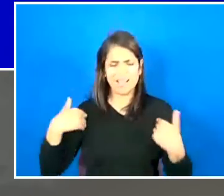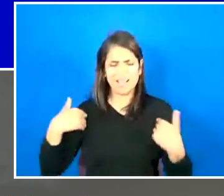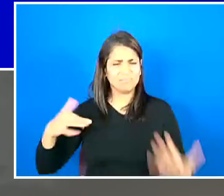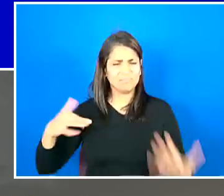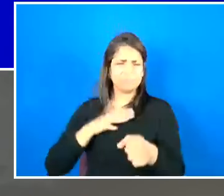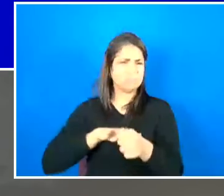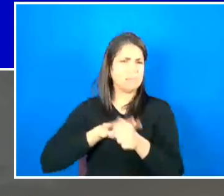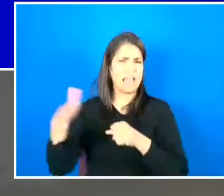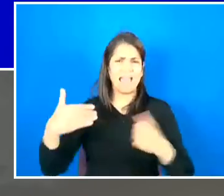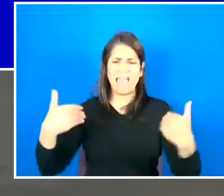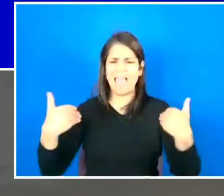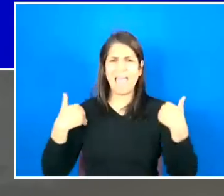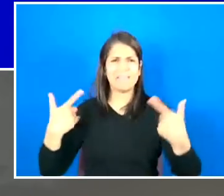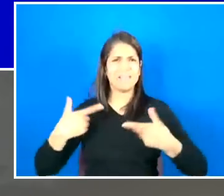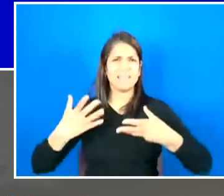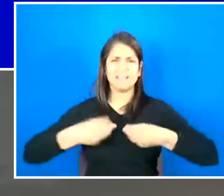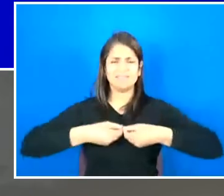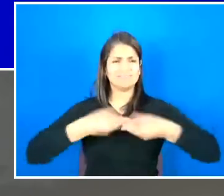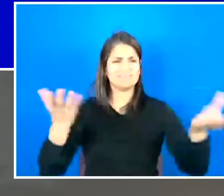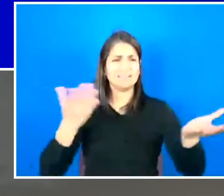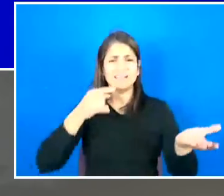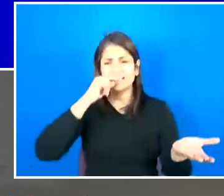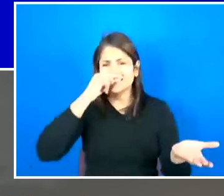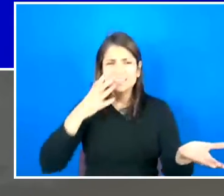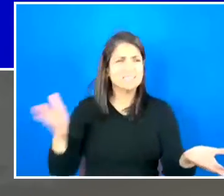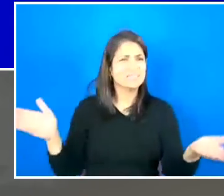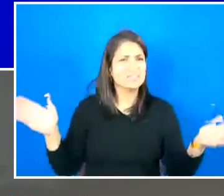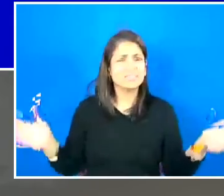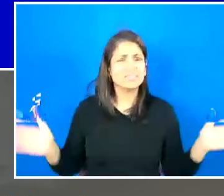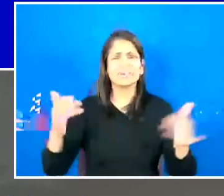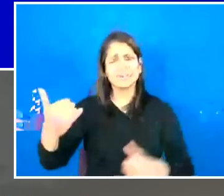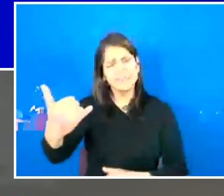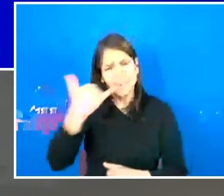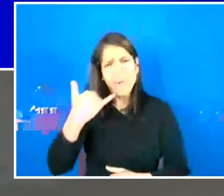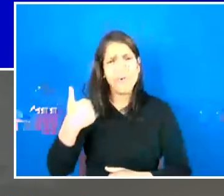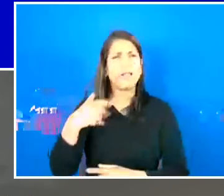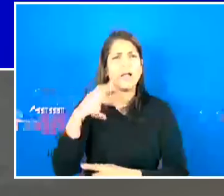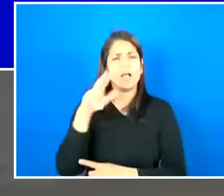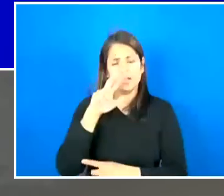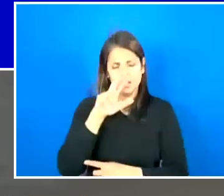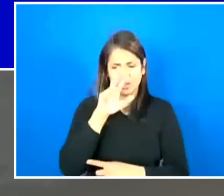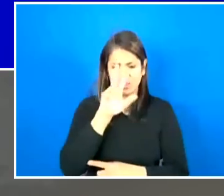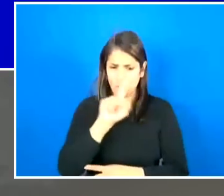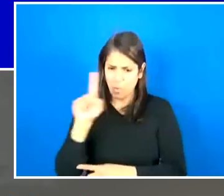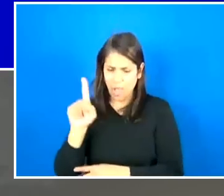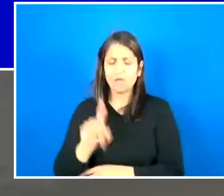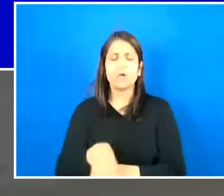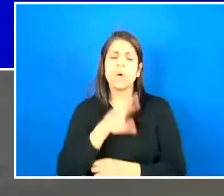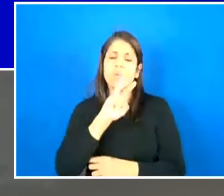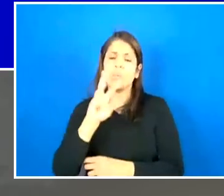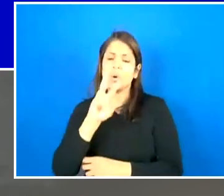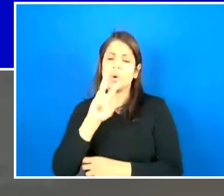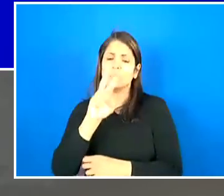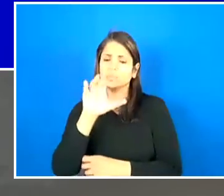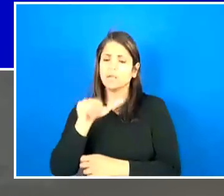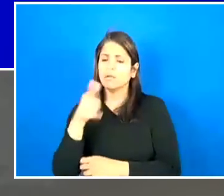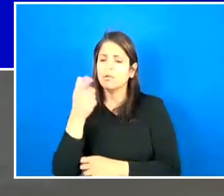TO THEM AND UNTIL THE-- ANY CHILD WHO STILL NEEDS IT WERE' IGONGTO SERVE EVEN IF THEY CALL TOY,DA